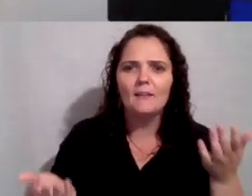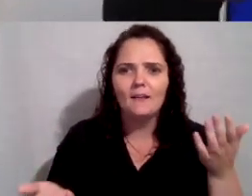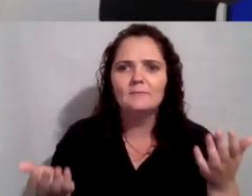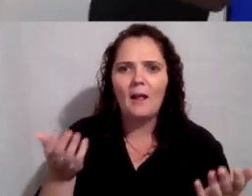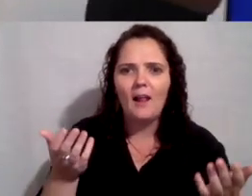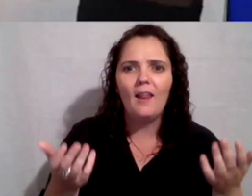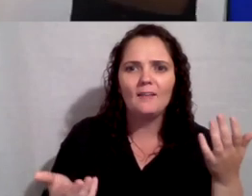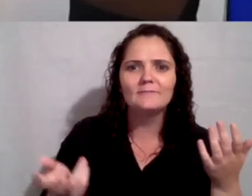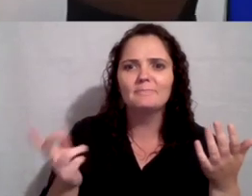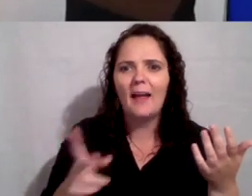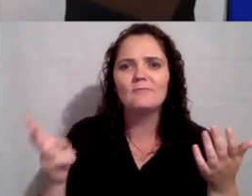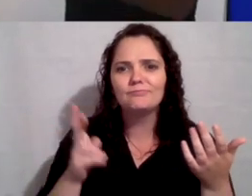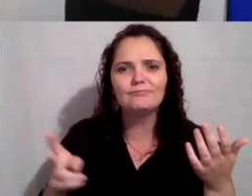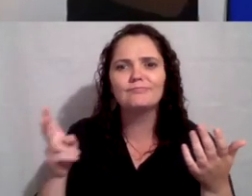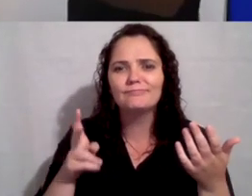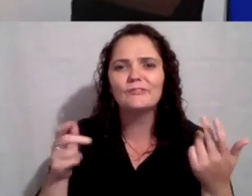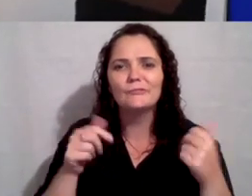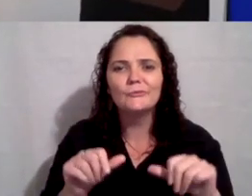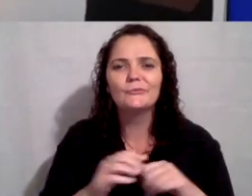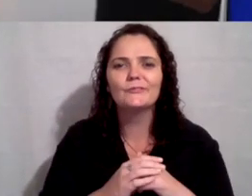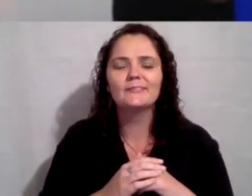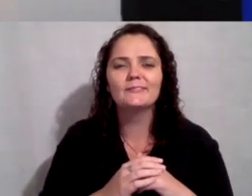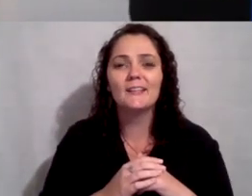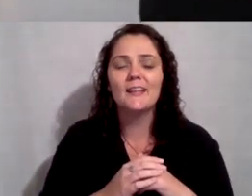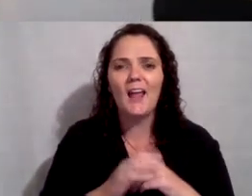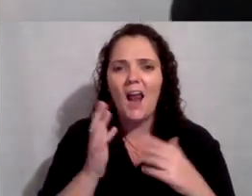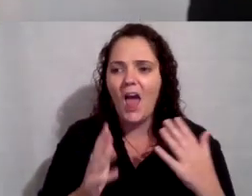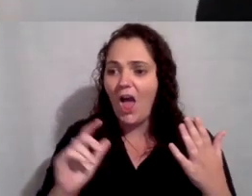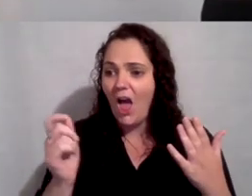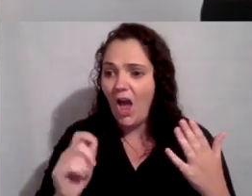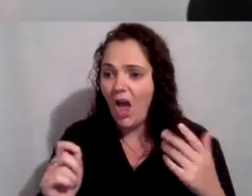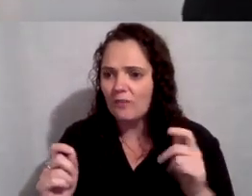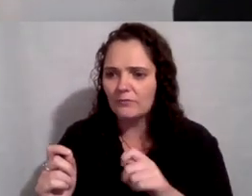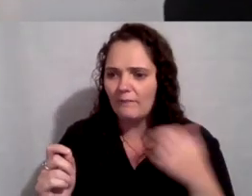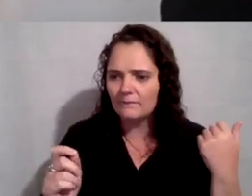and forth with that eraser and then with your material that you're drawing with. And if you're getting a lot of pushing and pulling, you're doing it